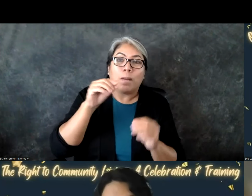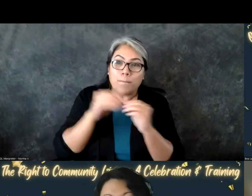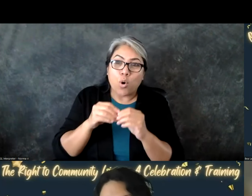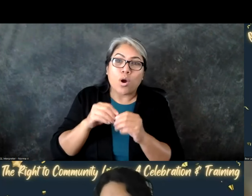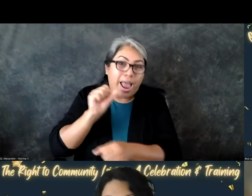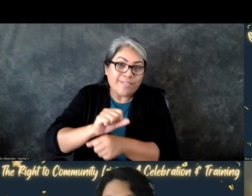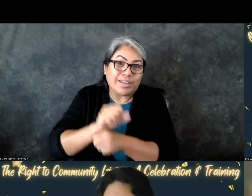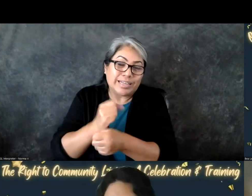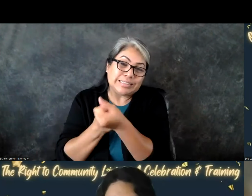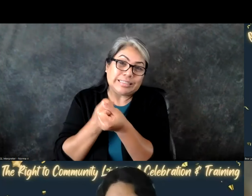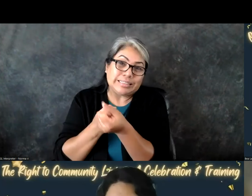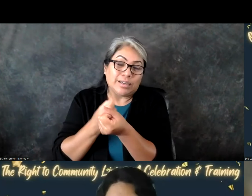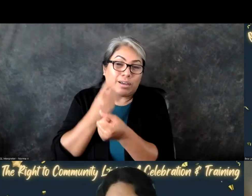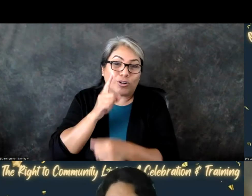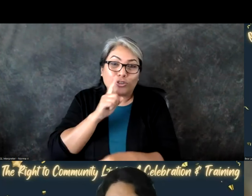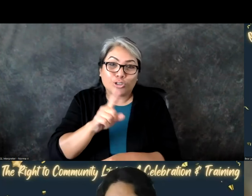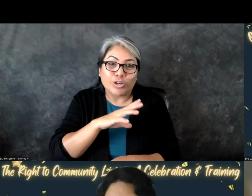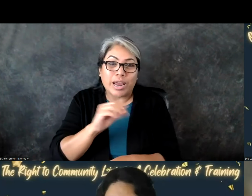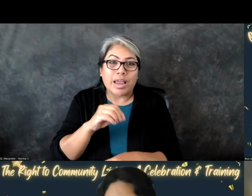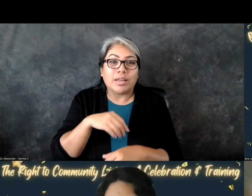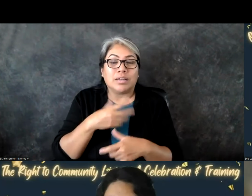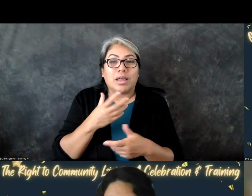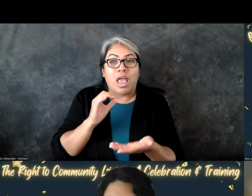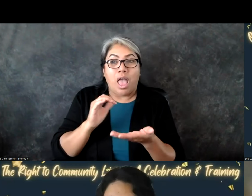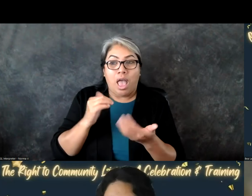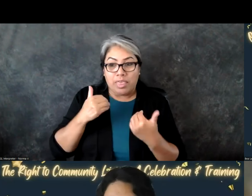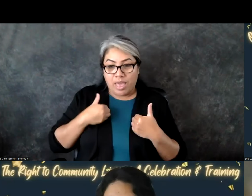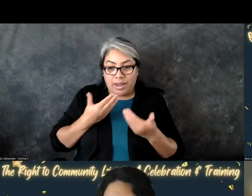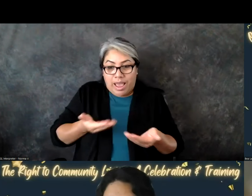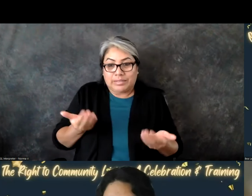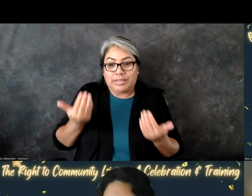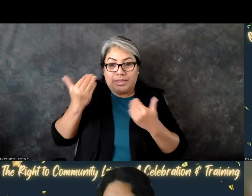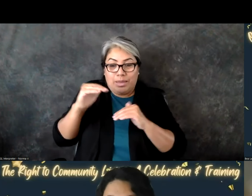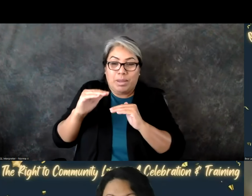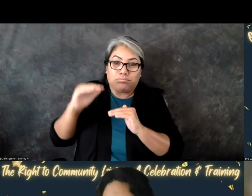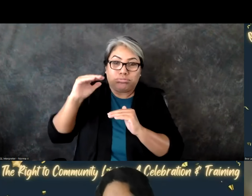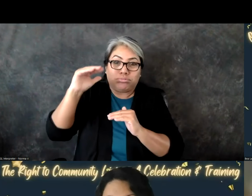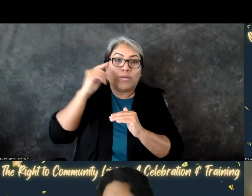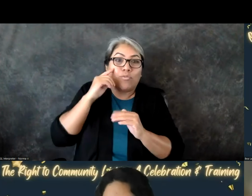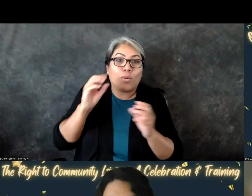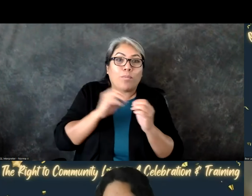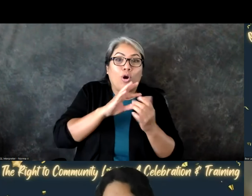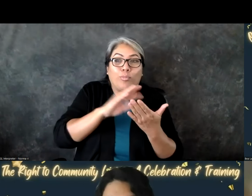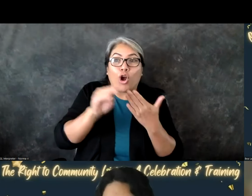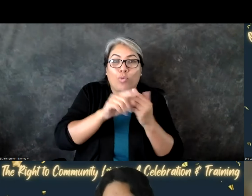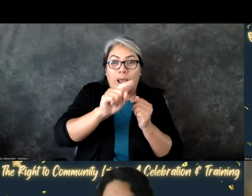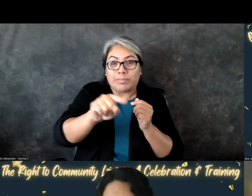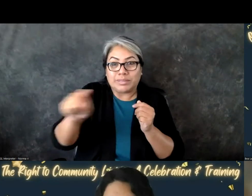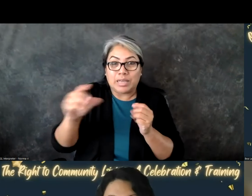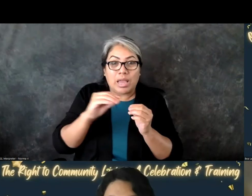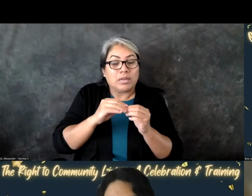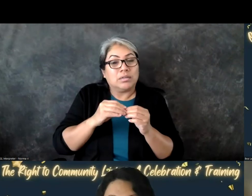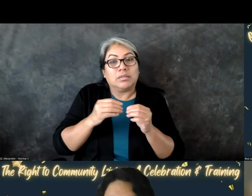the other programs for the asset limits. So I think it should lead to more advocacy for sure and getting these --